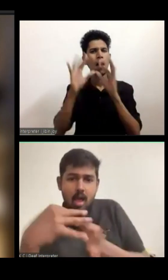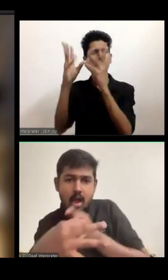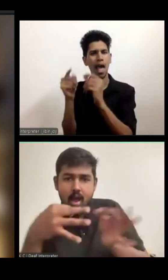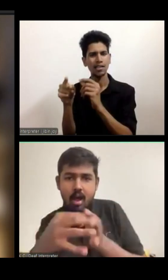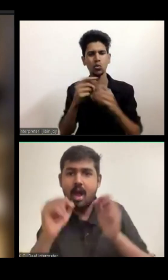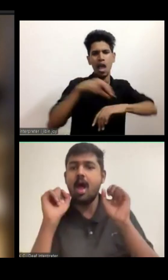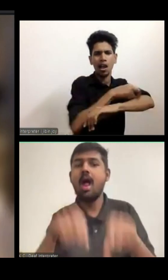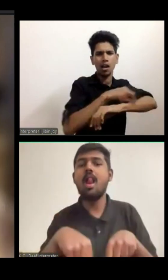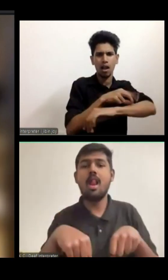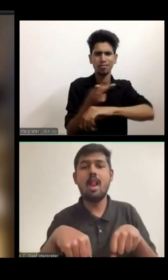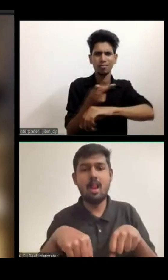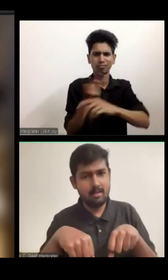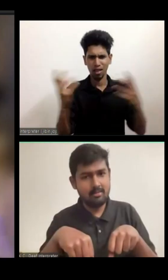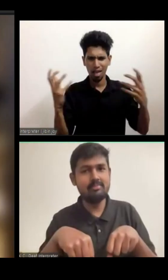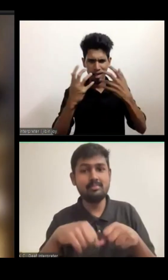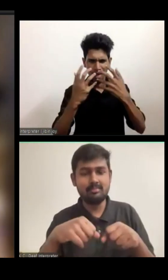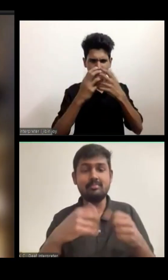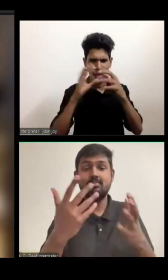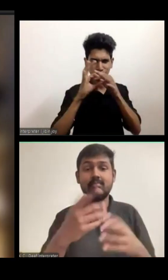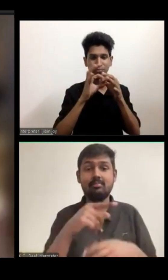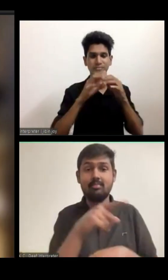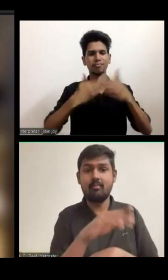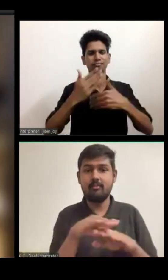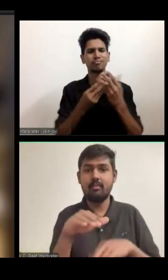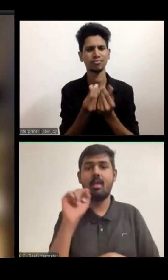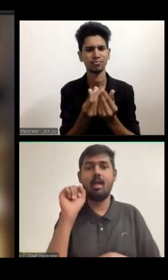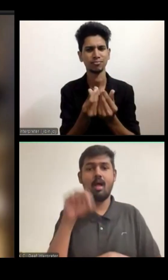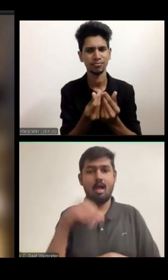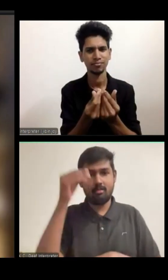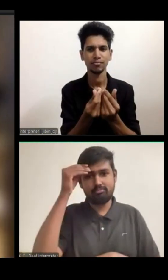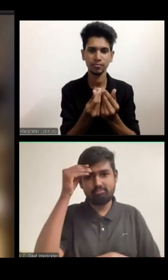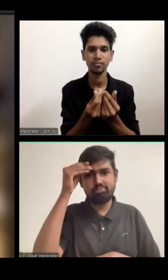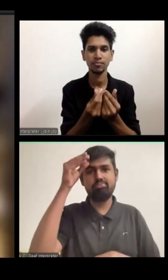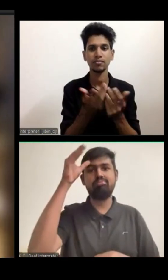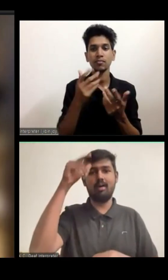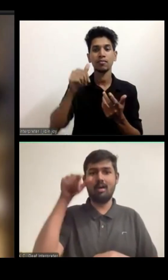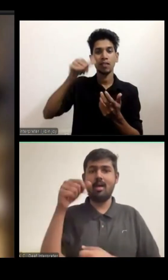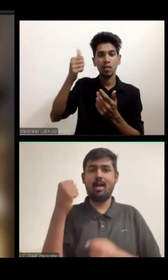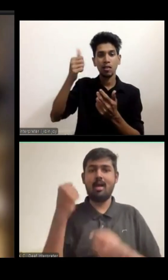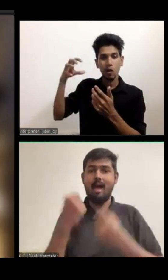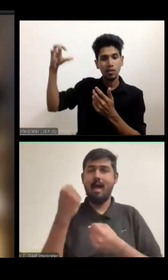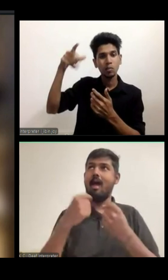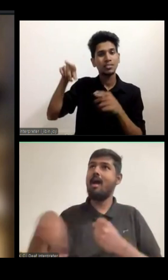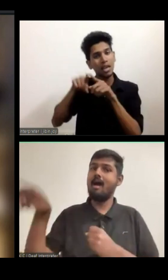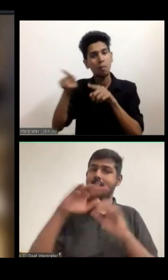Somewhere in the country or in the world... Would also like cars. So, like that we are going on... Going back to our community...